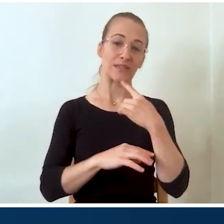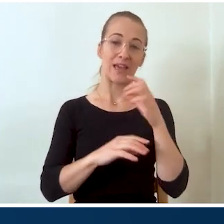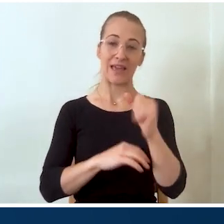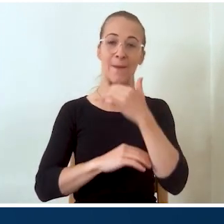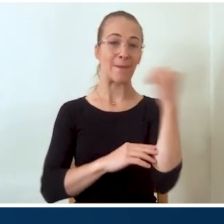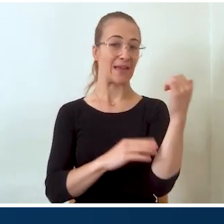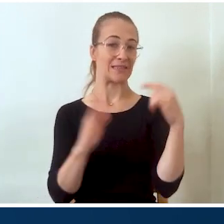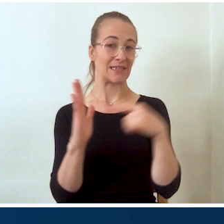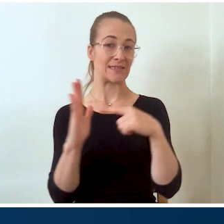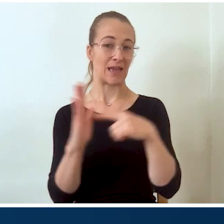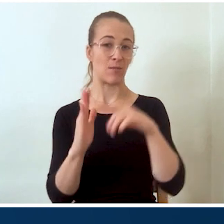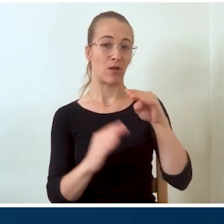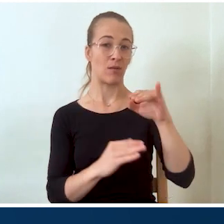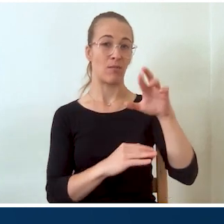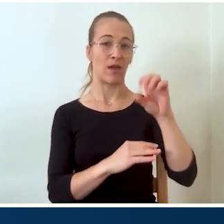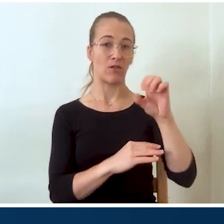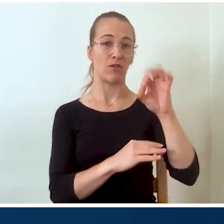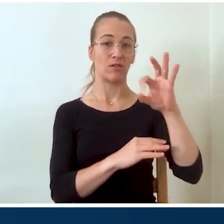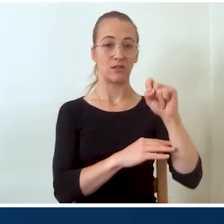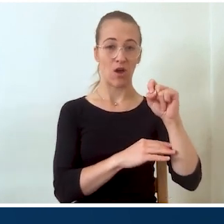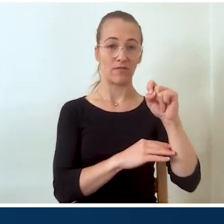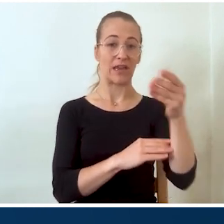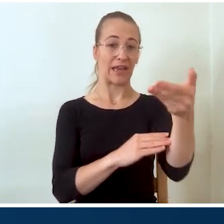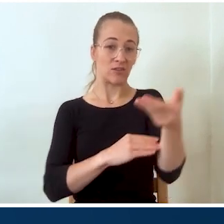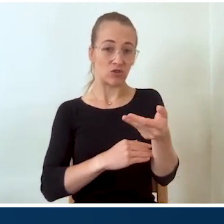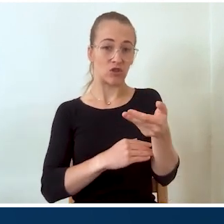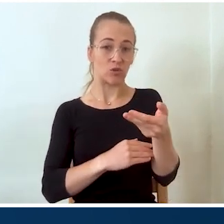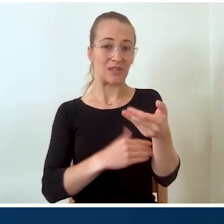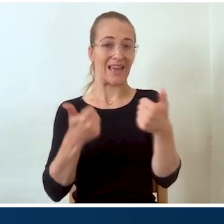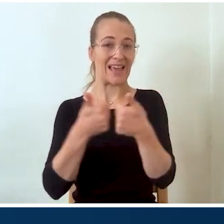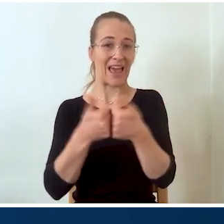by when Microsoft introduced the gaming console.